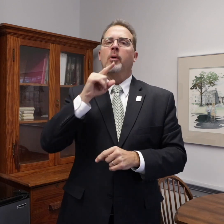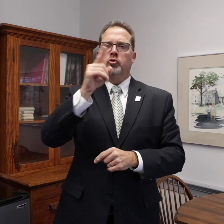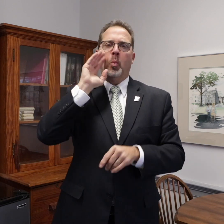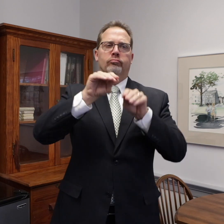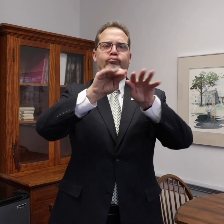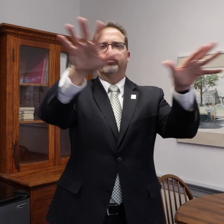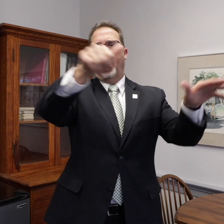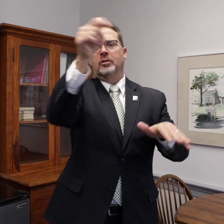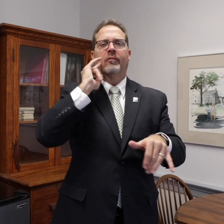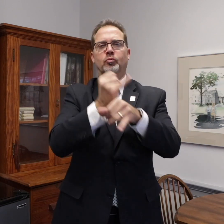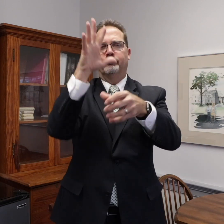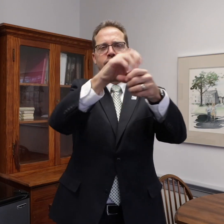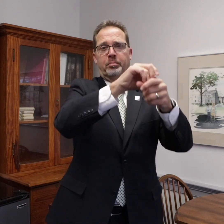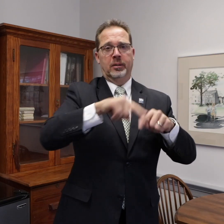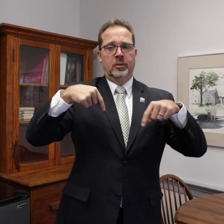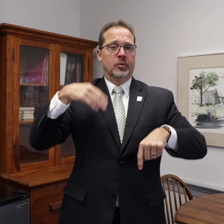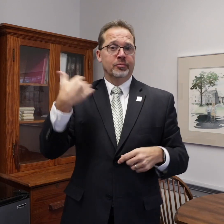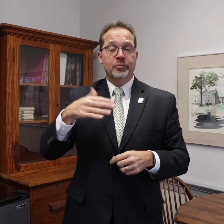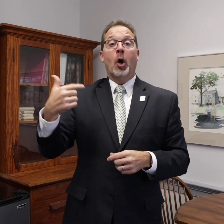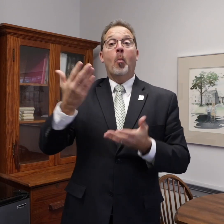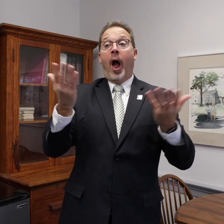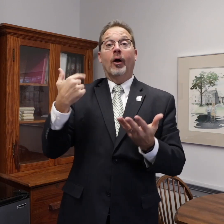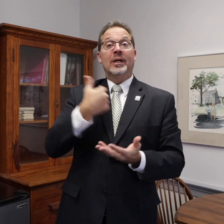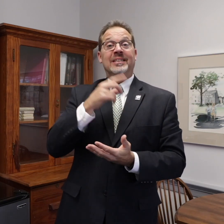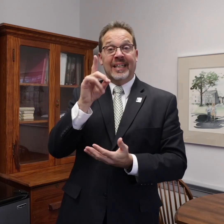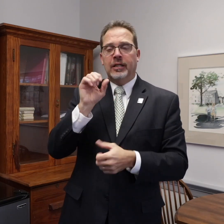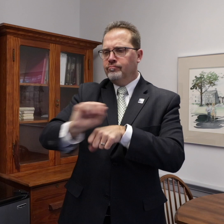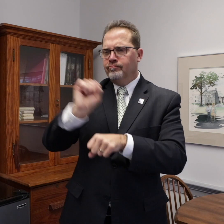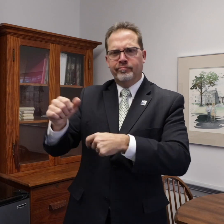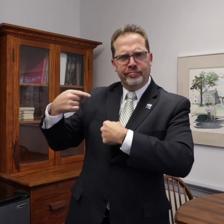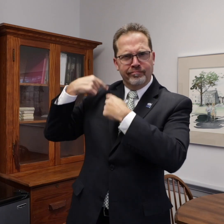schools will follow suit, but it is a great accomplishment to be the first.